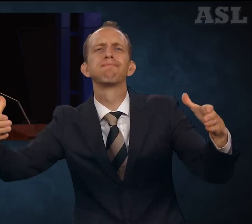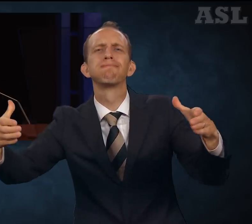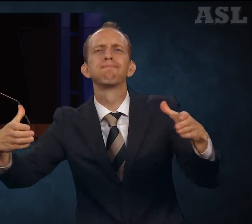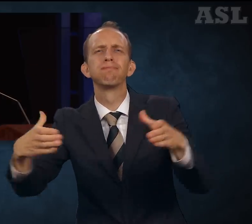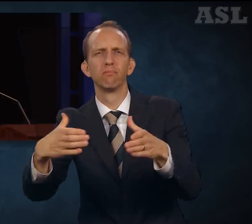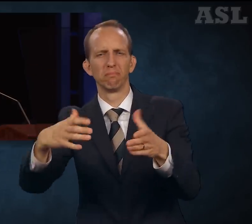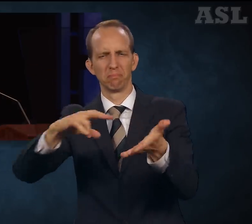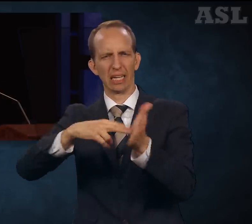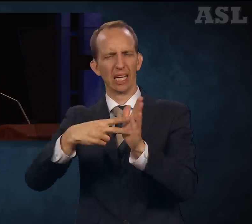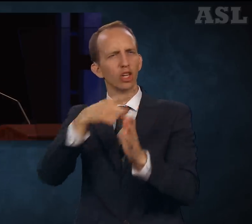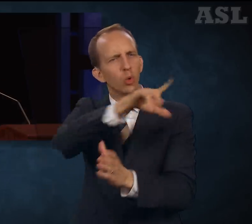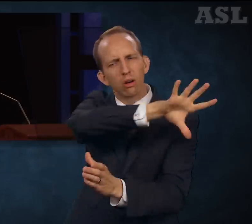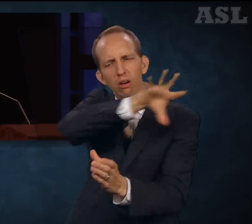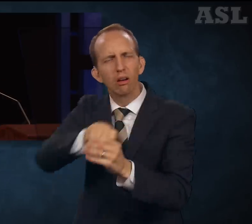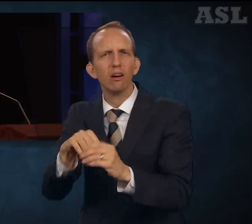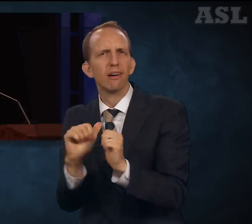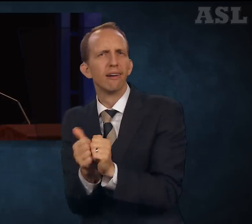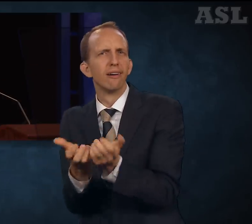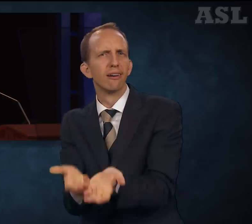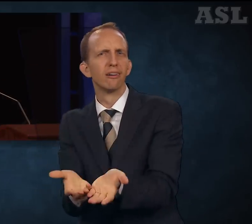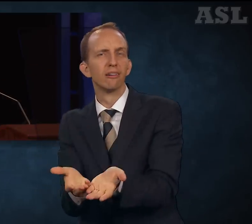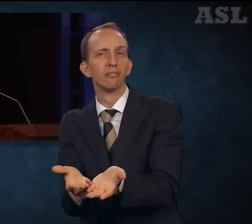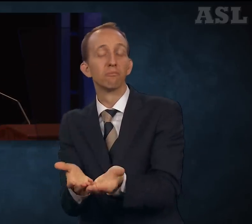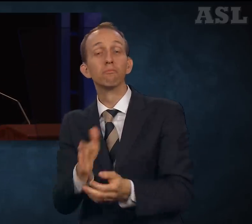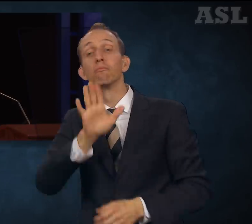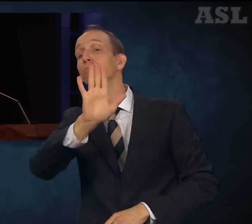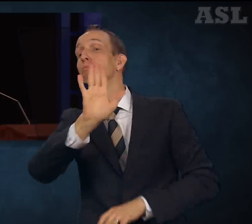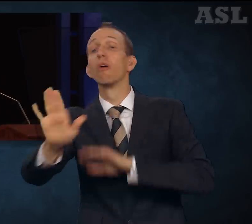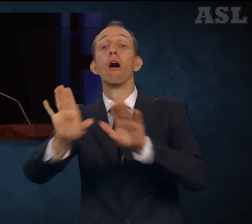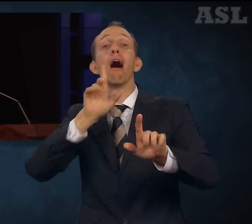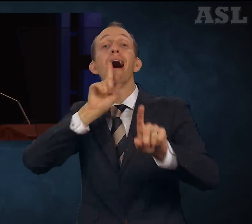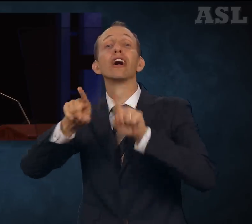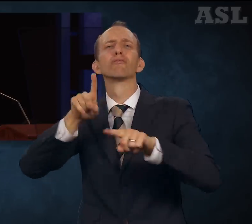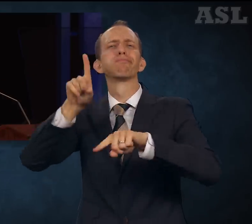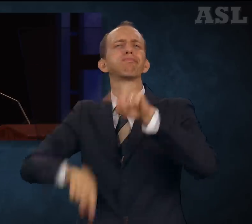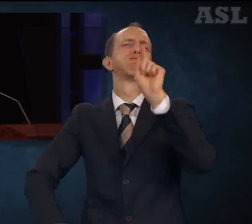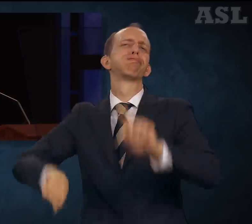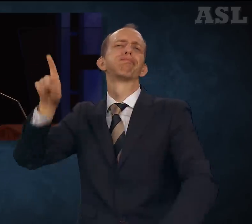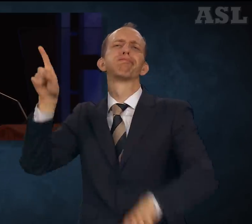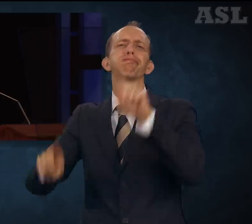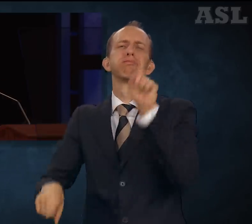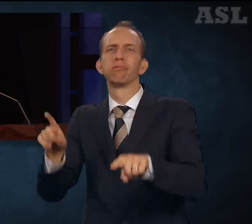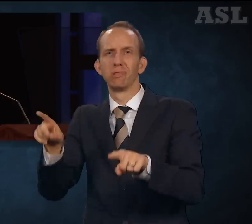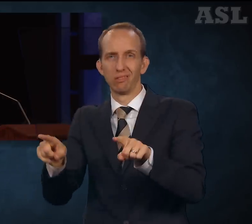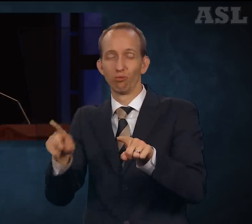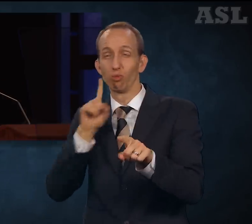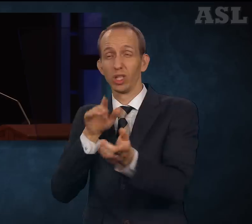AND WHAT DOES IT MEAN TO YOU?" THEIR ANSWERS VARIED, BUT THE